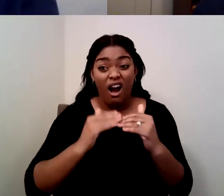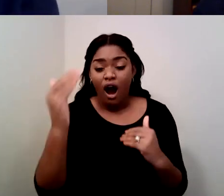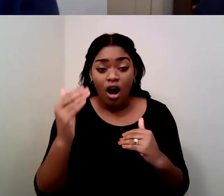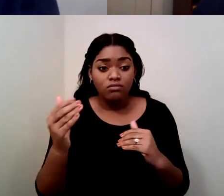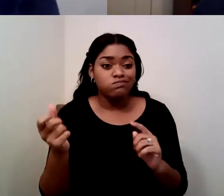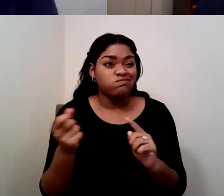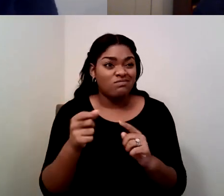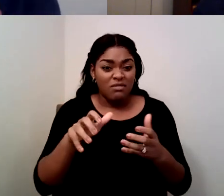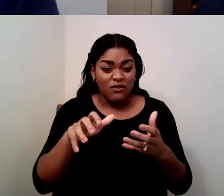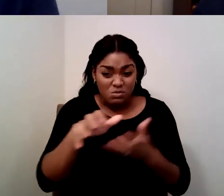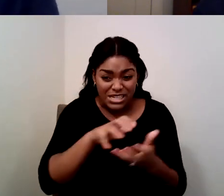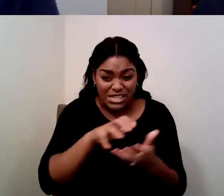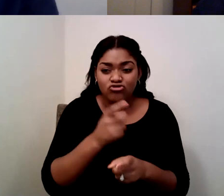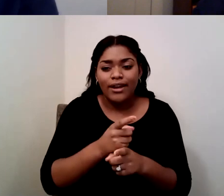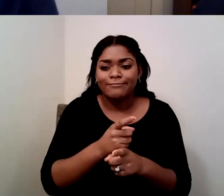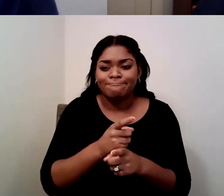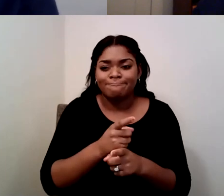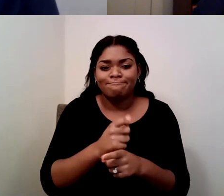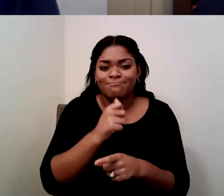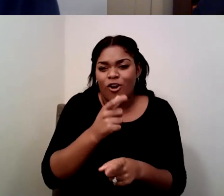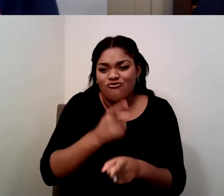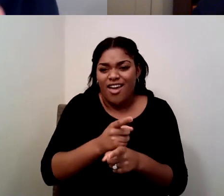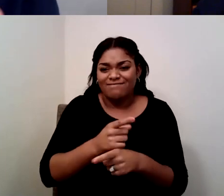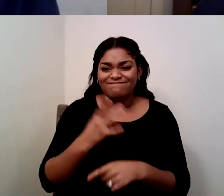grind it right there's no way you will get extraction.